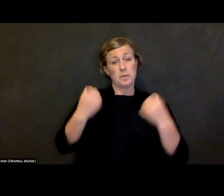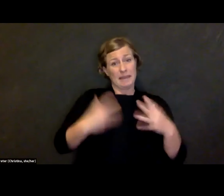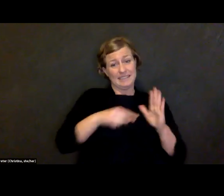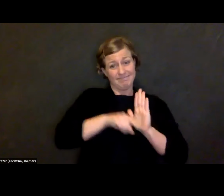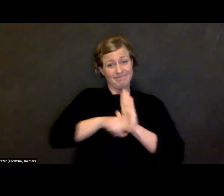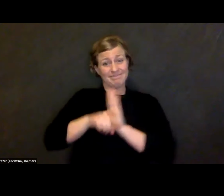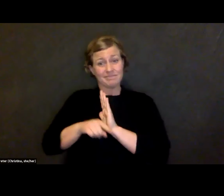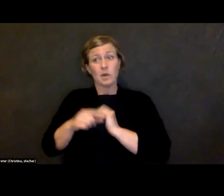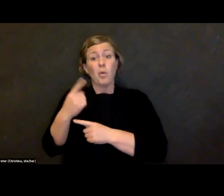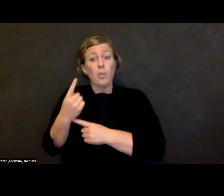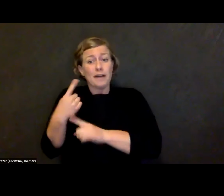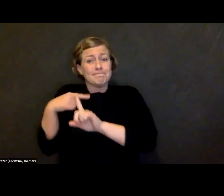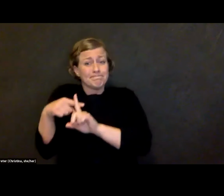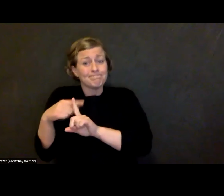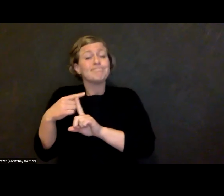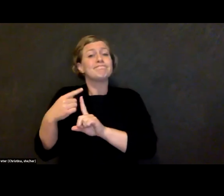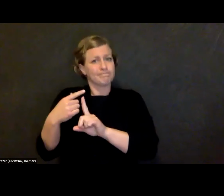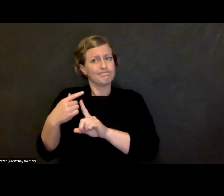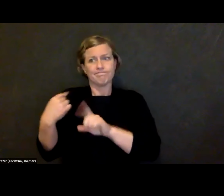for justice and civil rights.